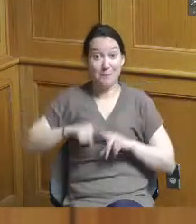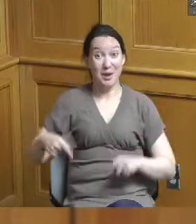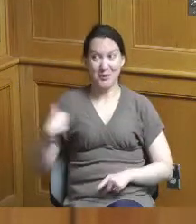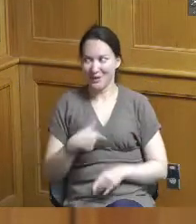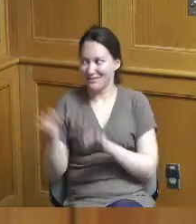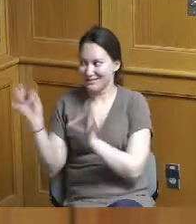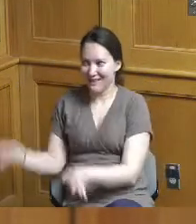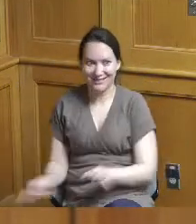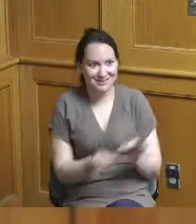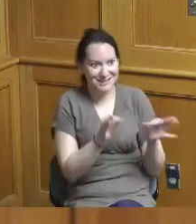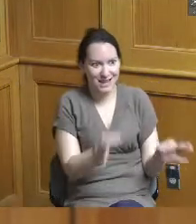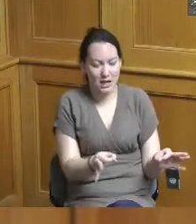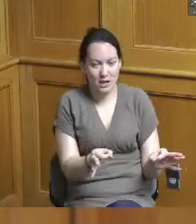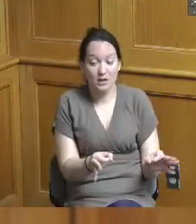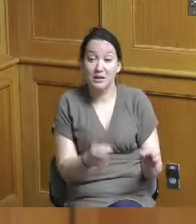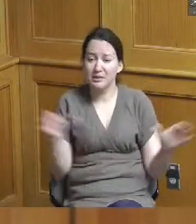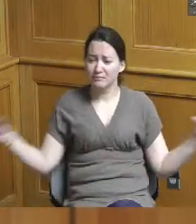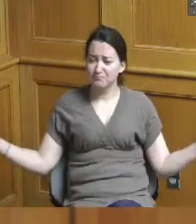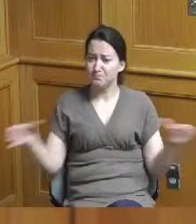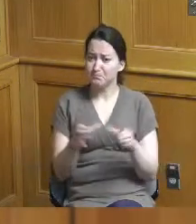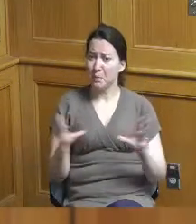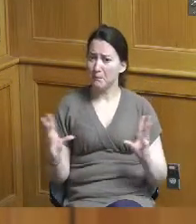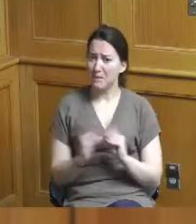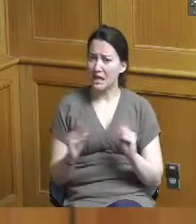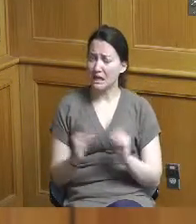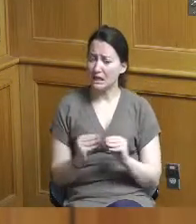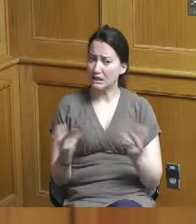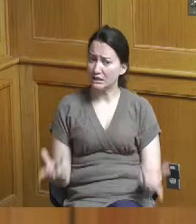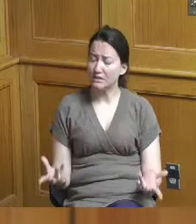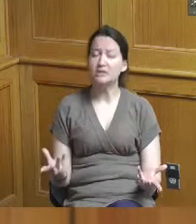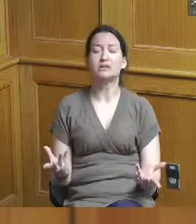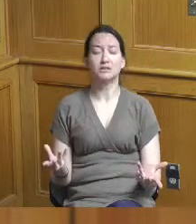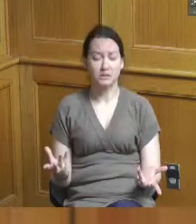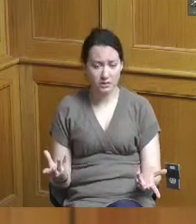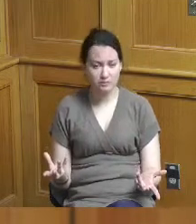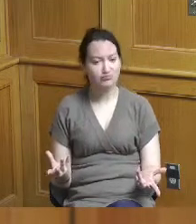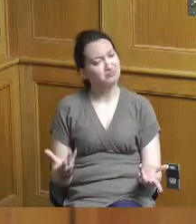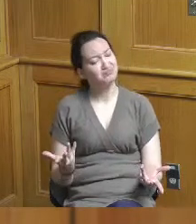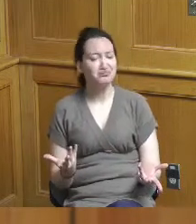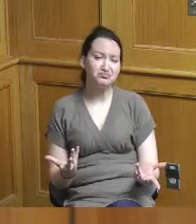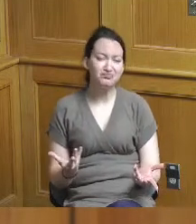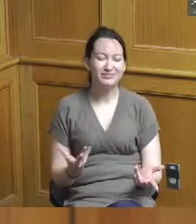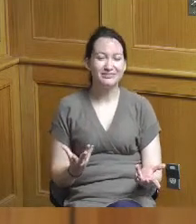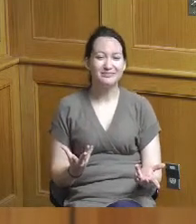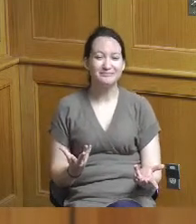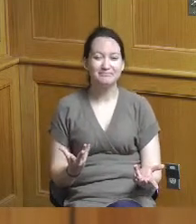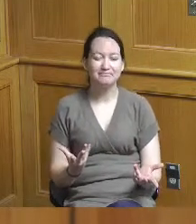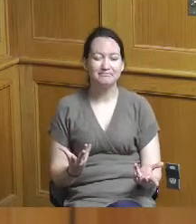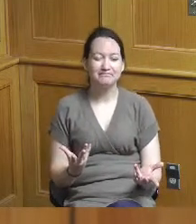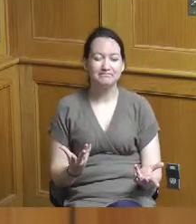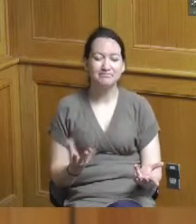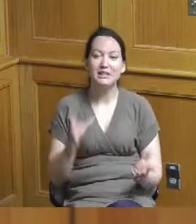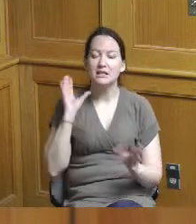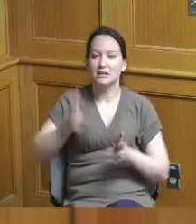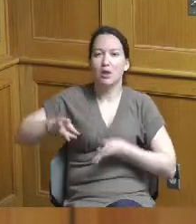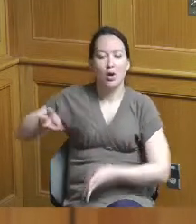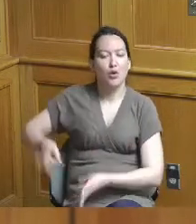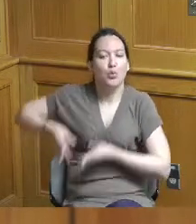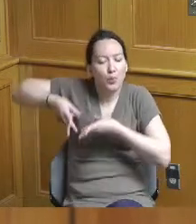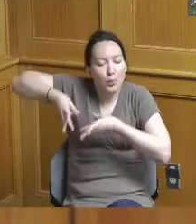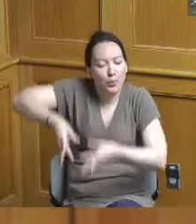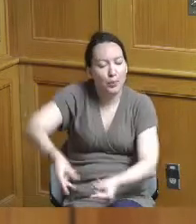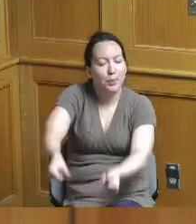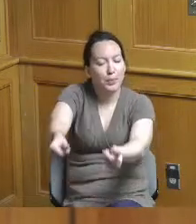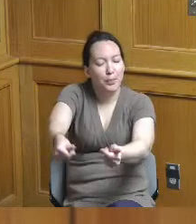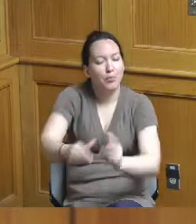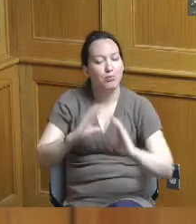so the idea of the joint meeting would be to have a just a a more seamless conversation amongst us